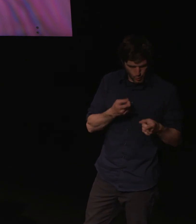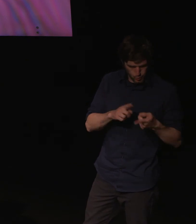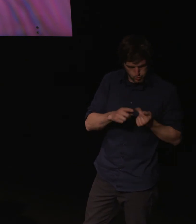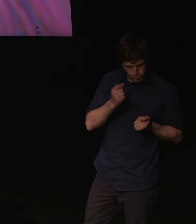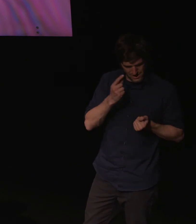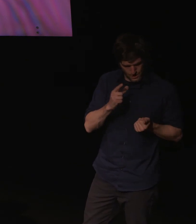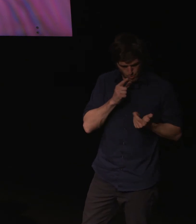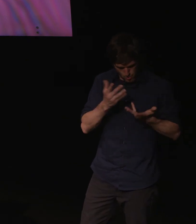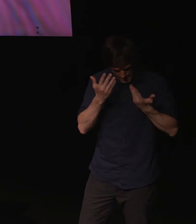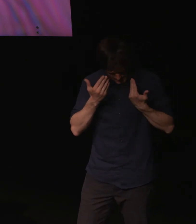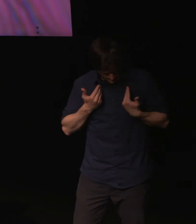Then I've got it.